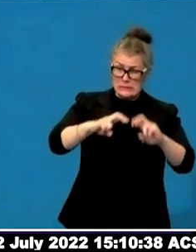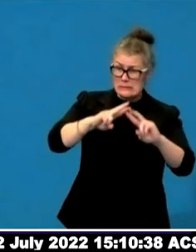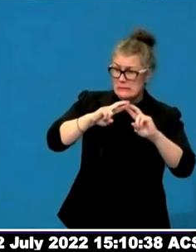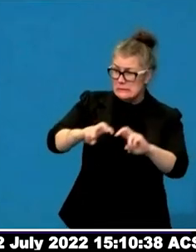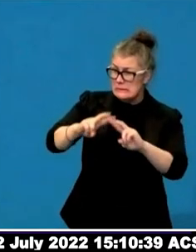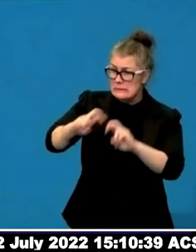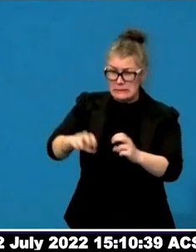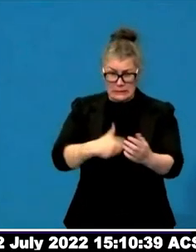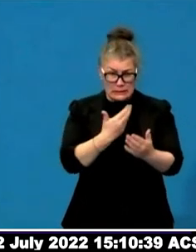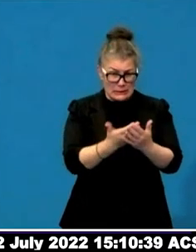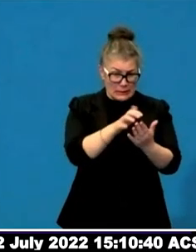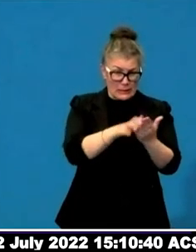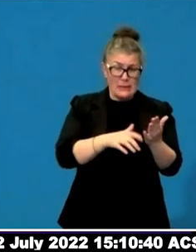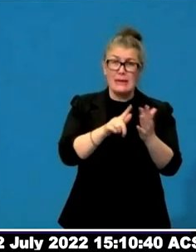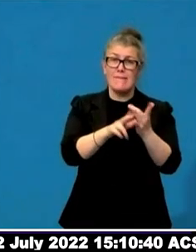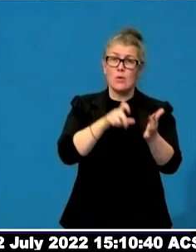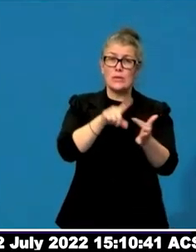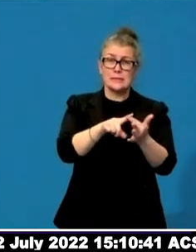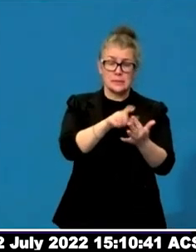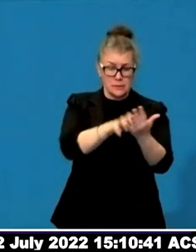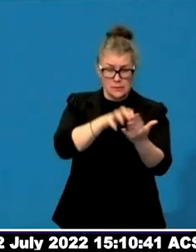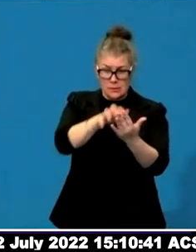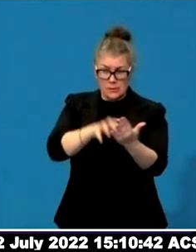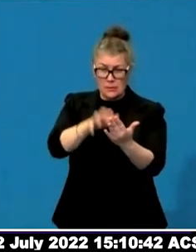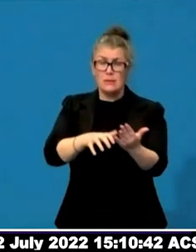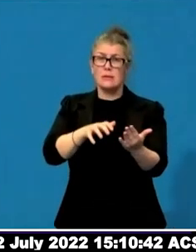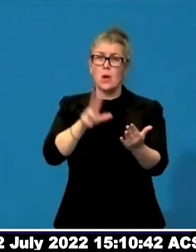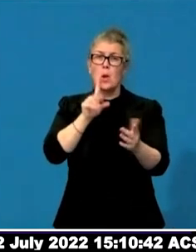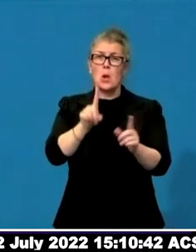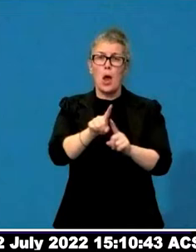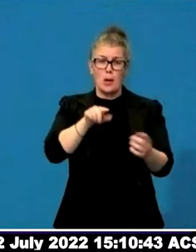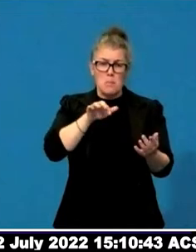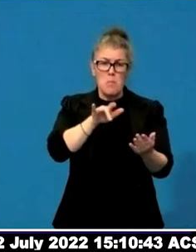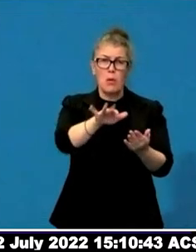and what appeared to be multiple carbon copy invoices